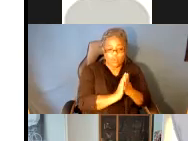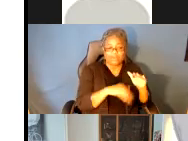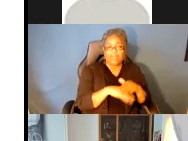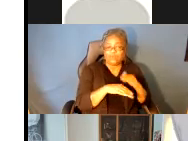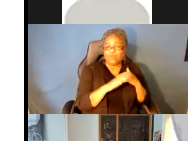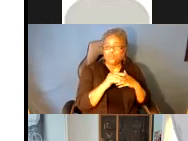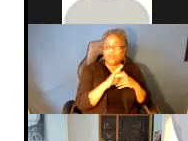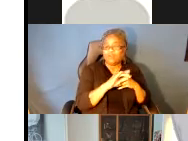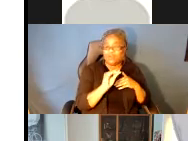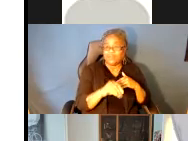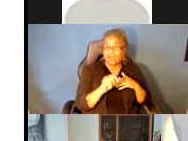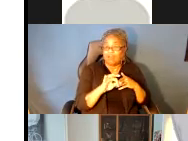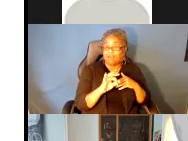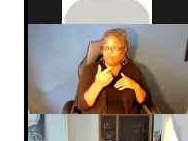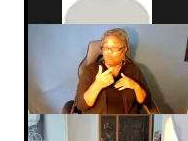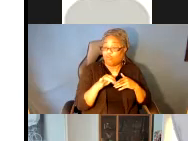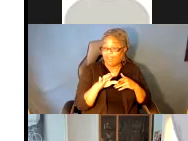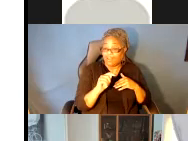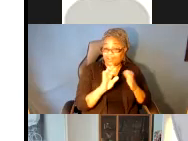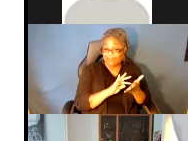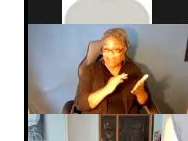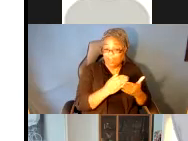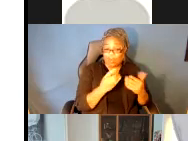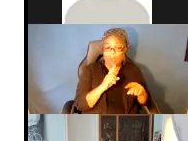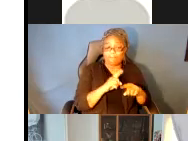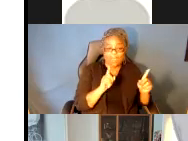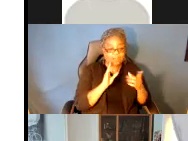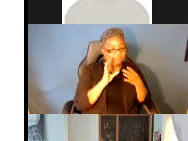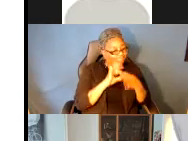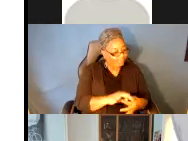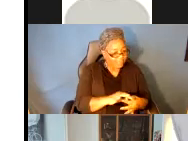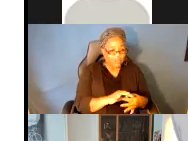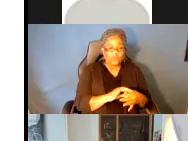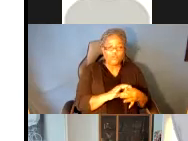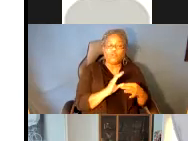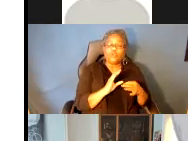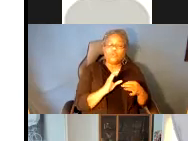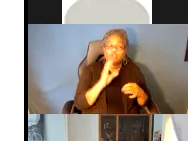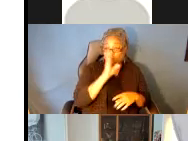that are directly related to and necessary for the specific project or program.